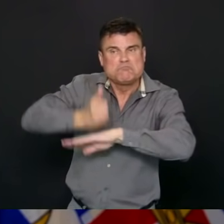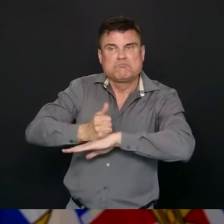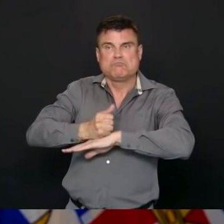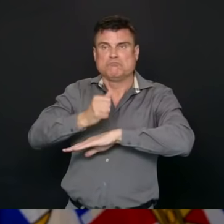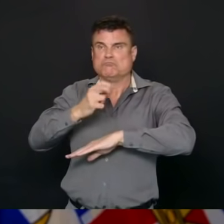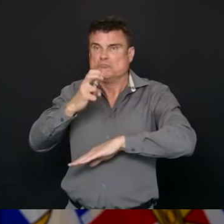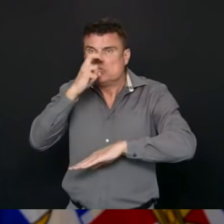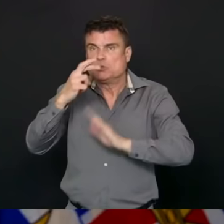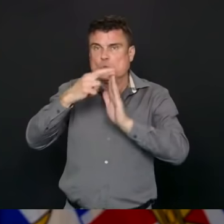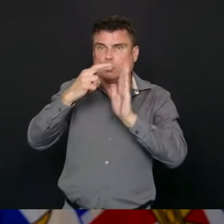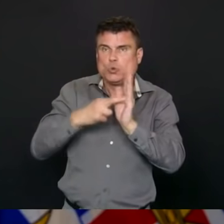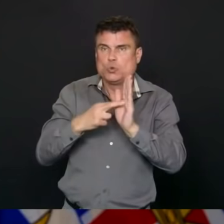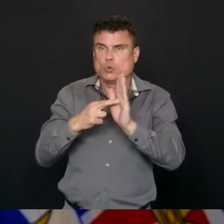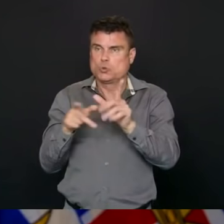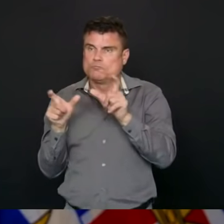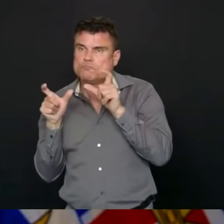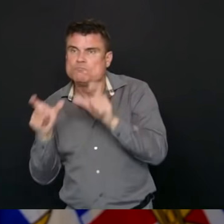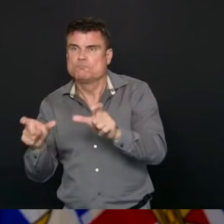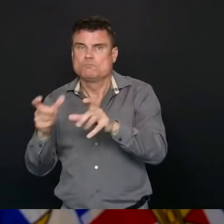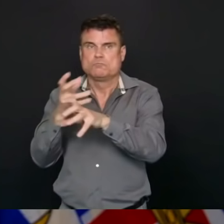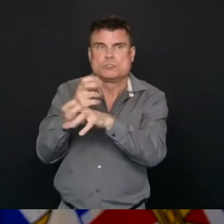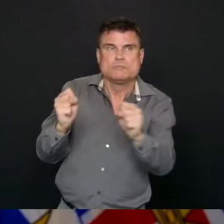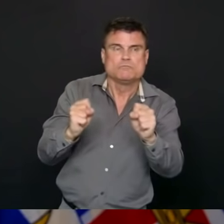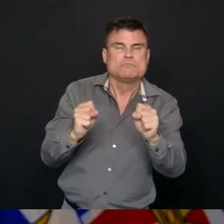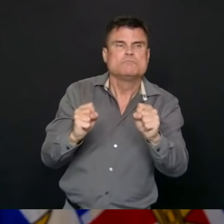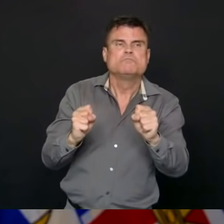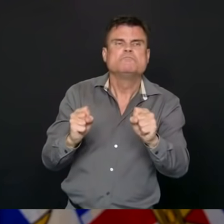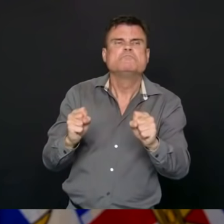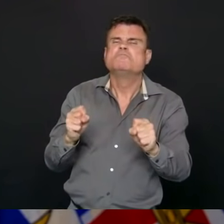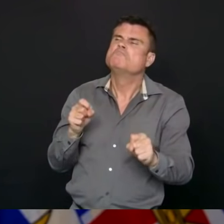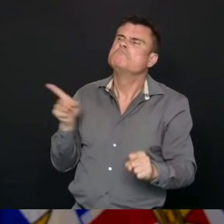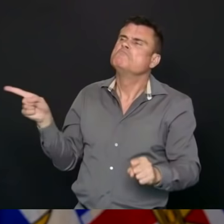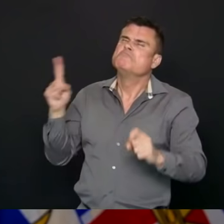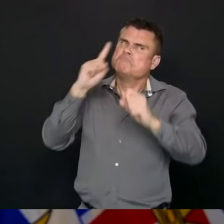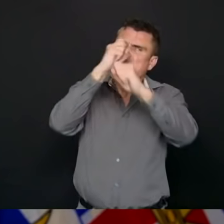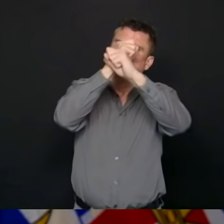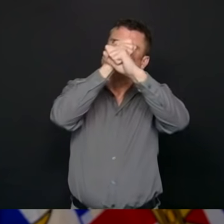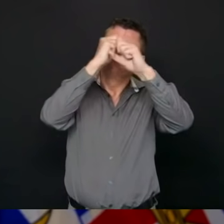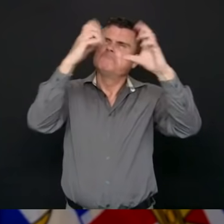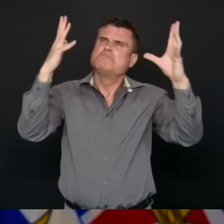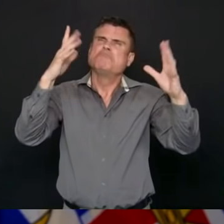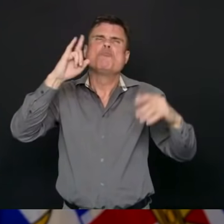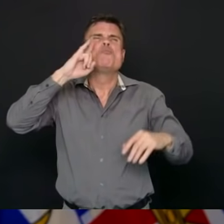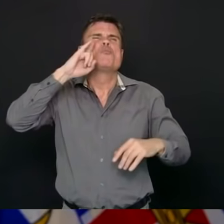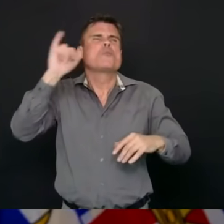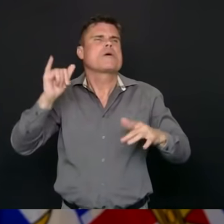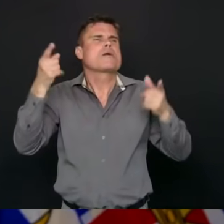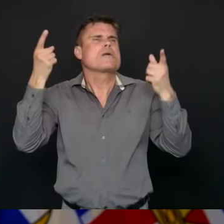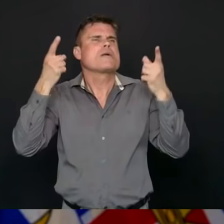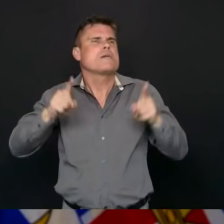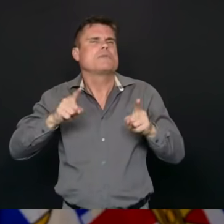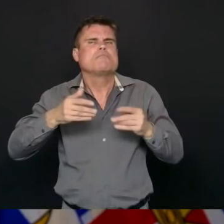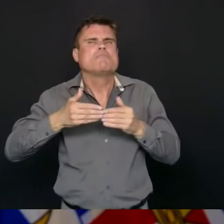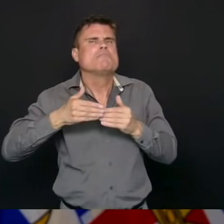that we had? And I was wondering if I could get your thoughts on what you think